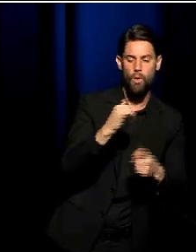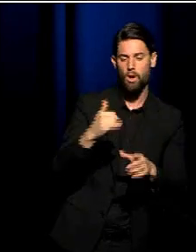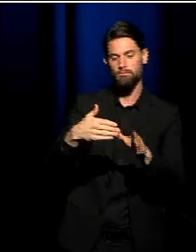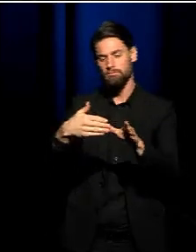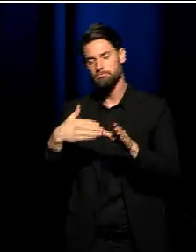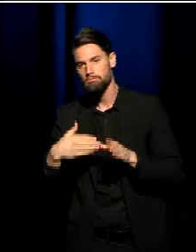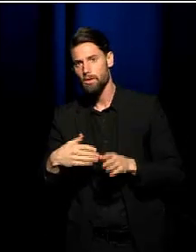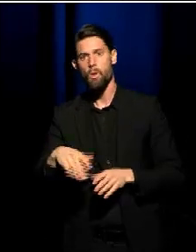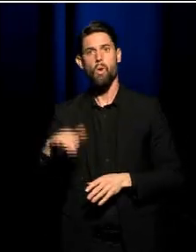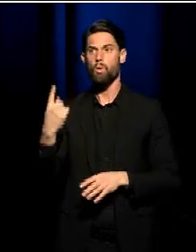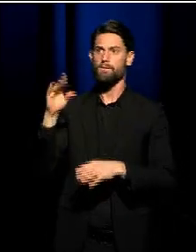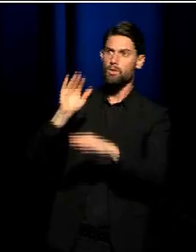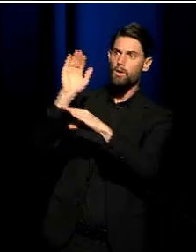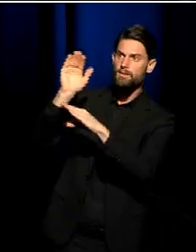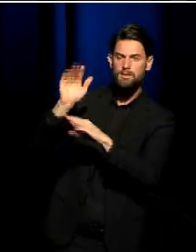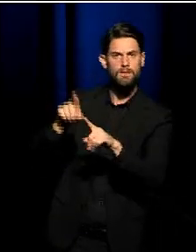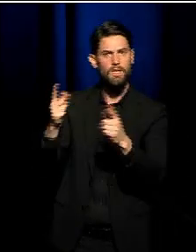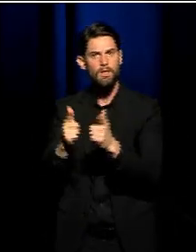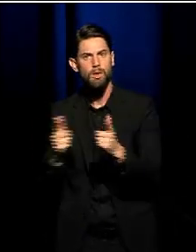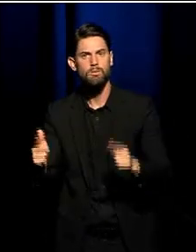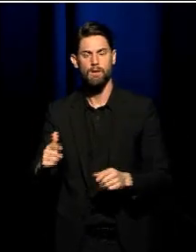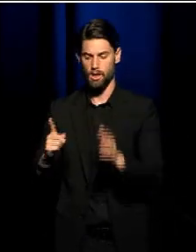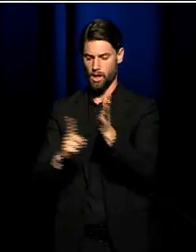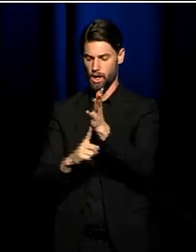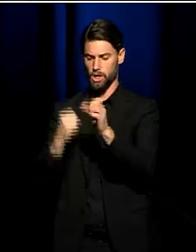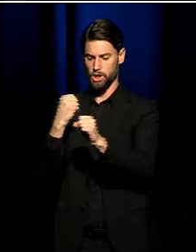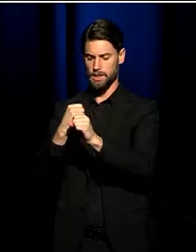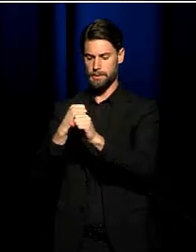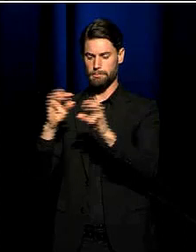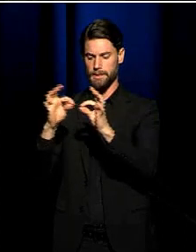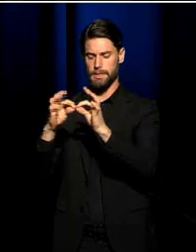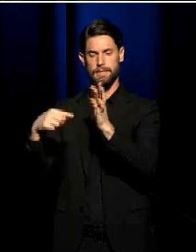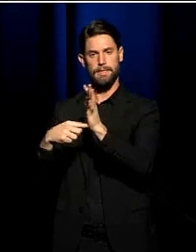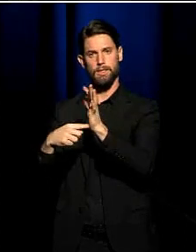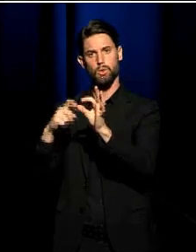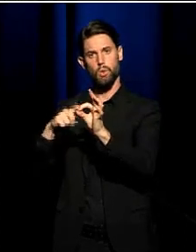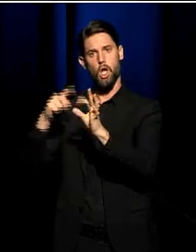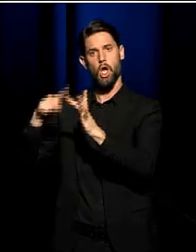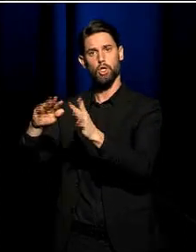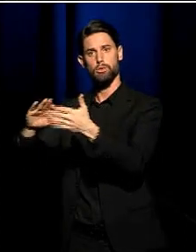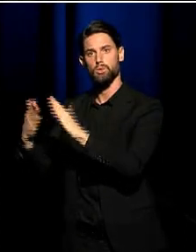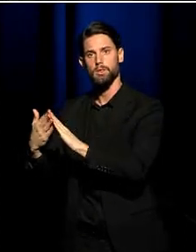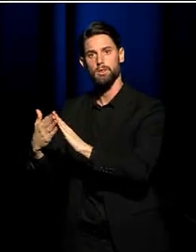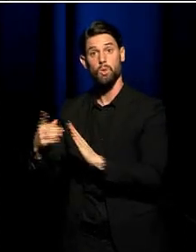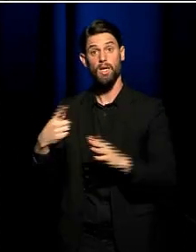backgrounds, LGBTQI+ communities, residents of institutions such as care